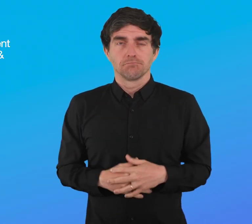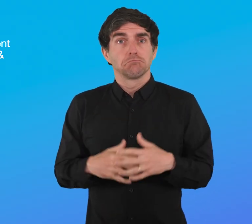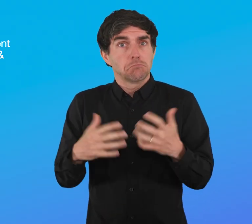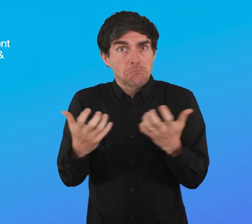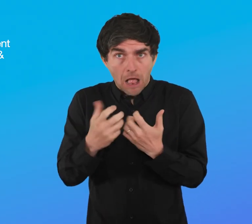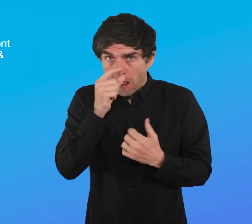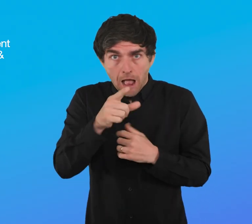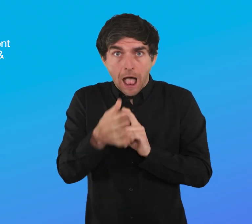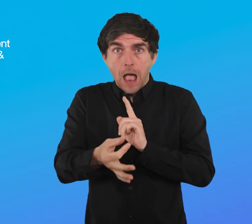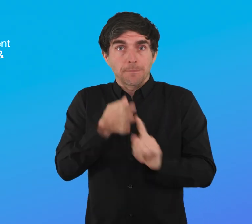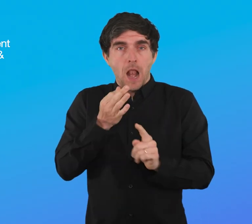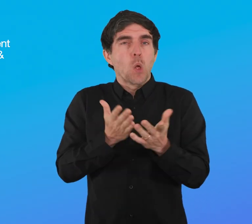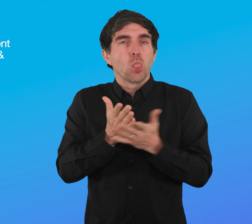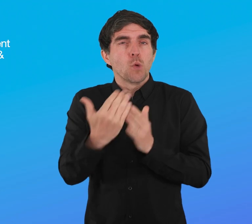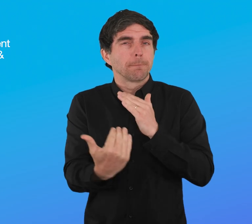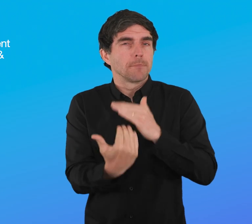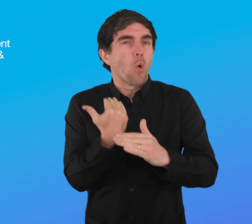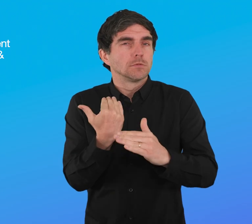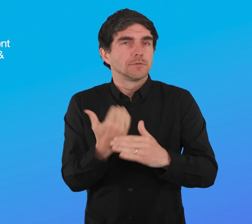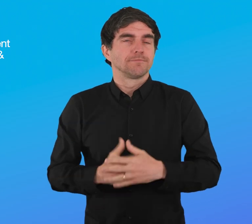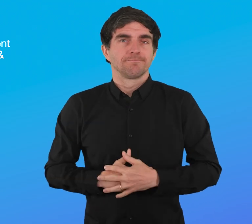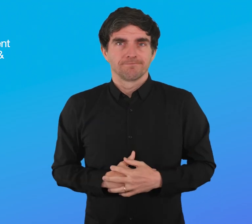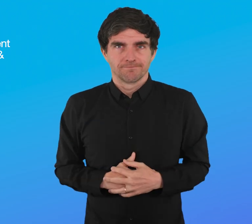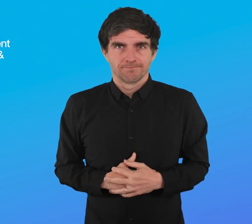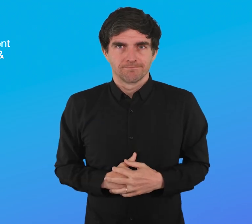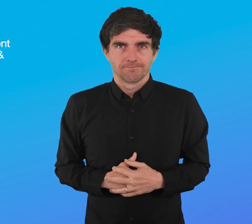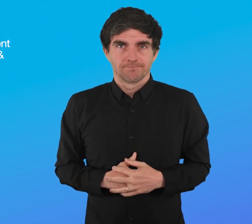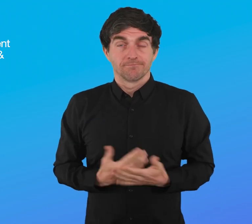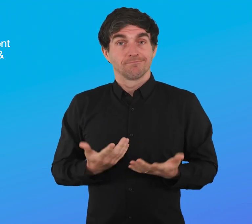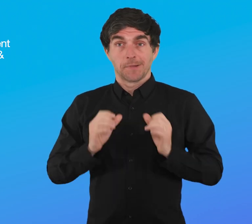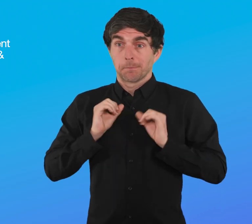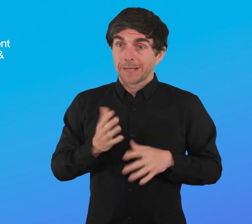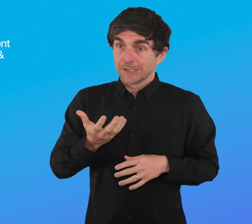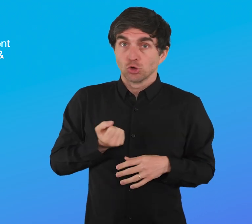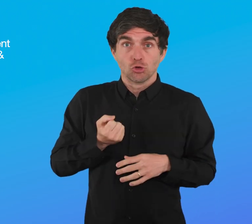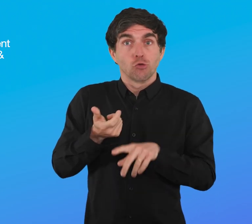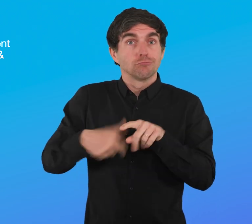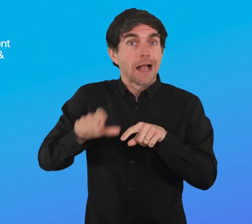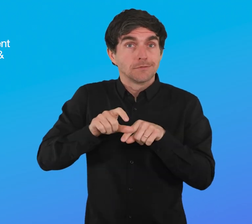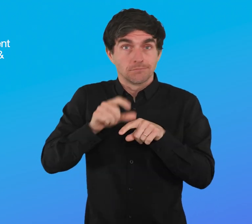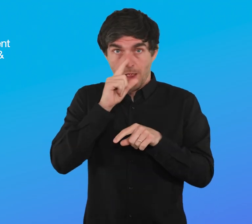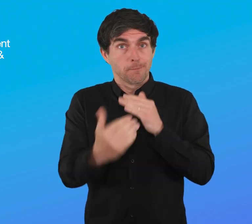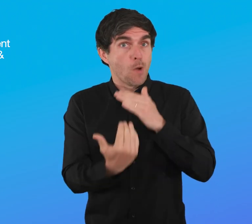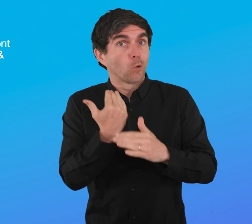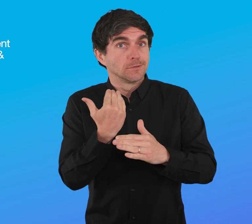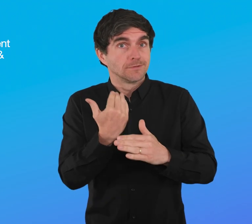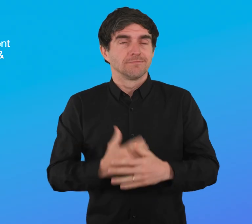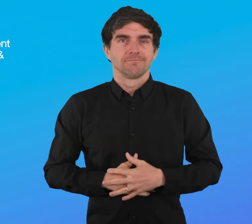How to apply by post You can apply for Pension Credit by post.